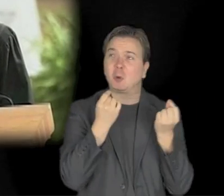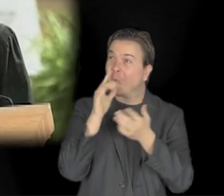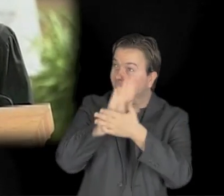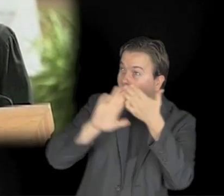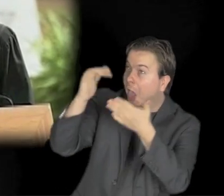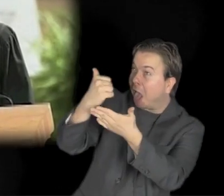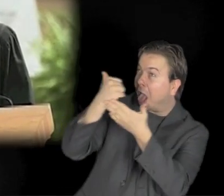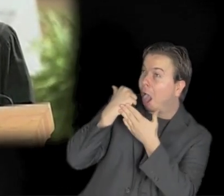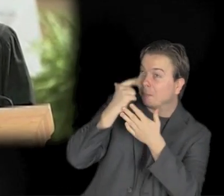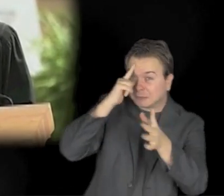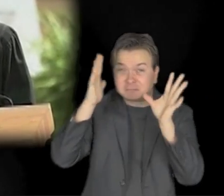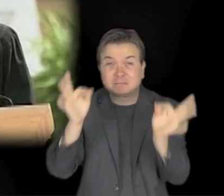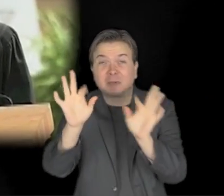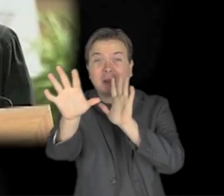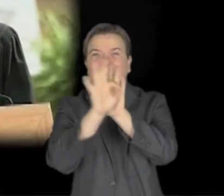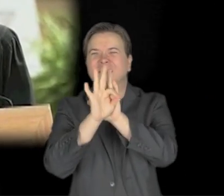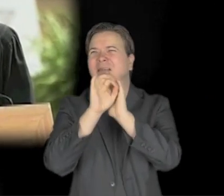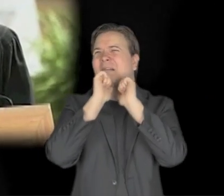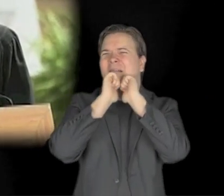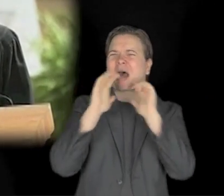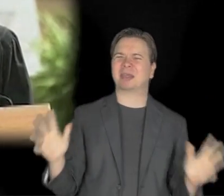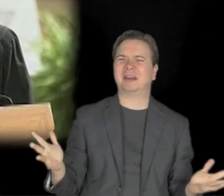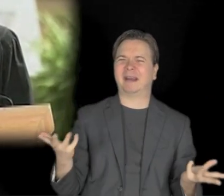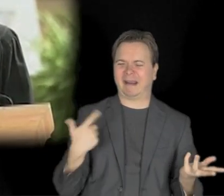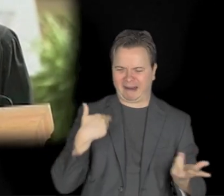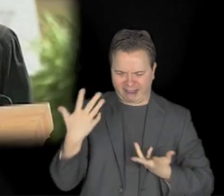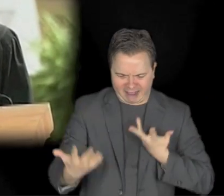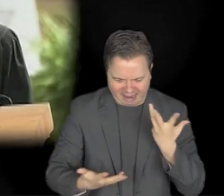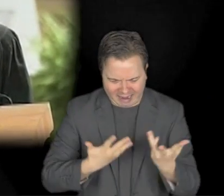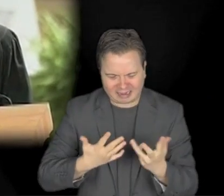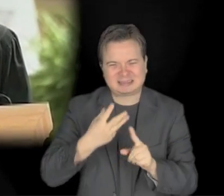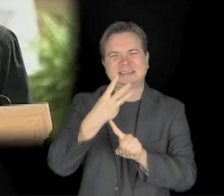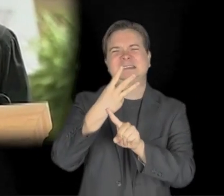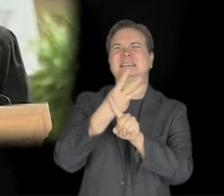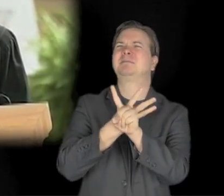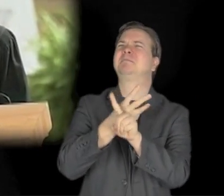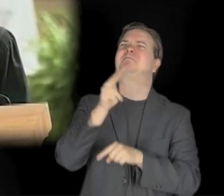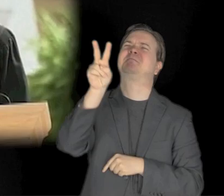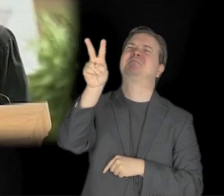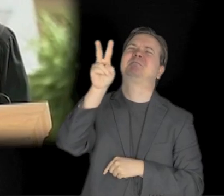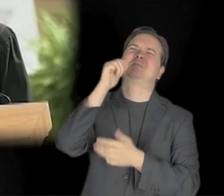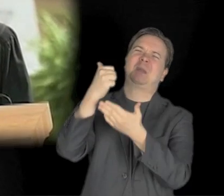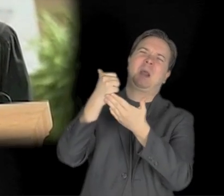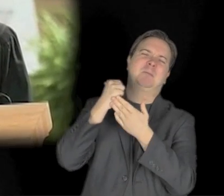And here I was spending all of the money my parents had saved their entire life.